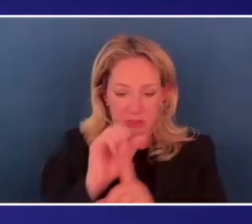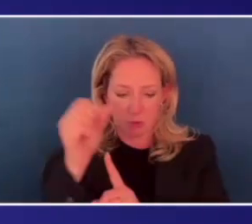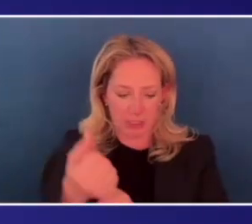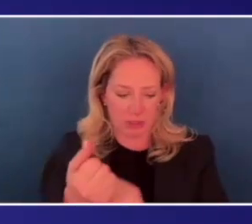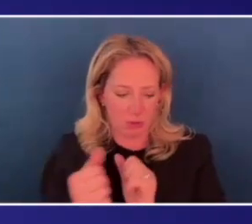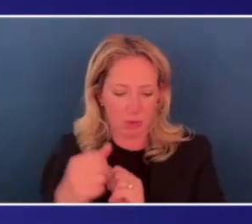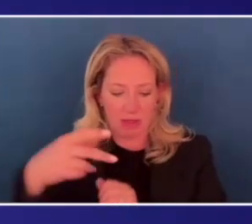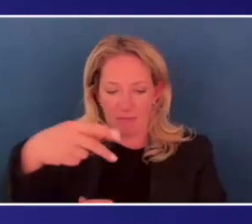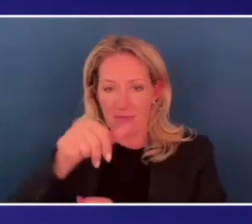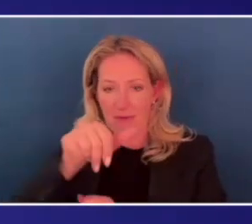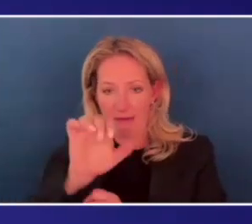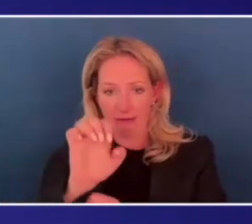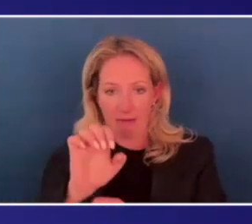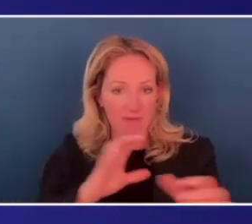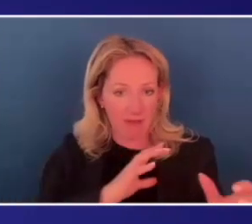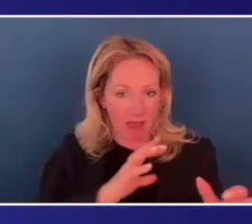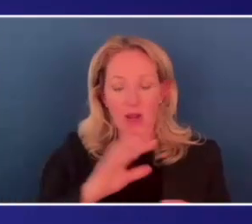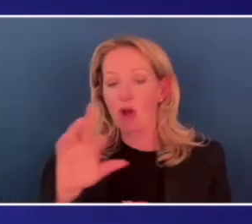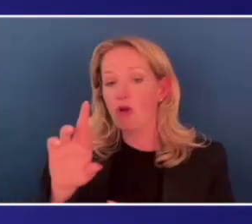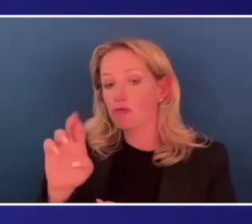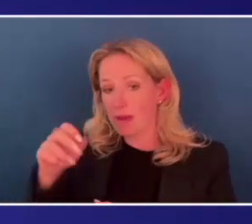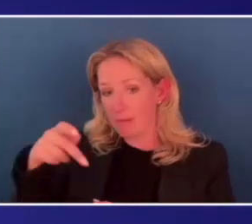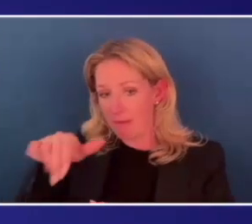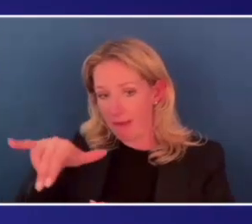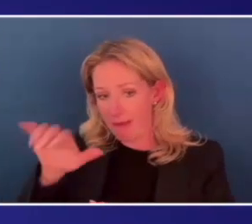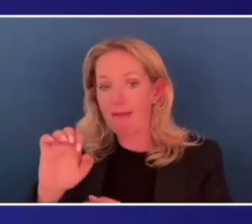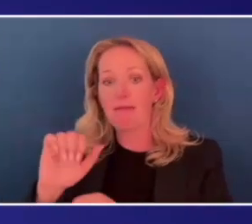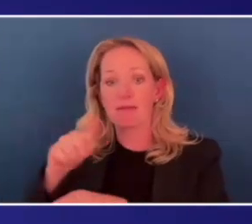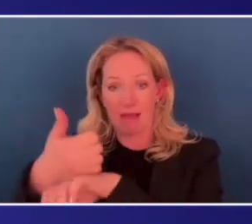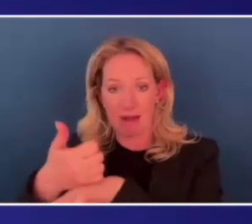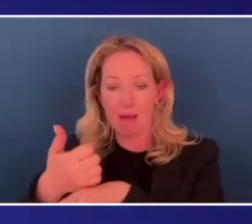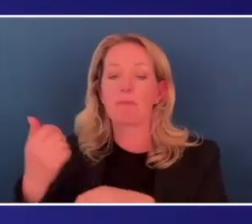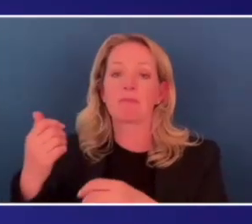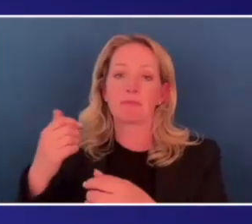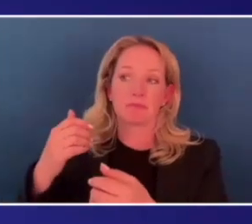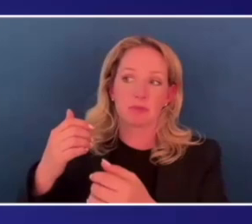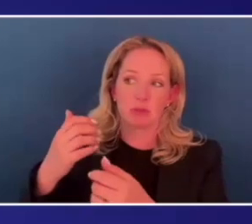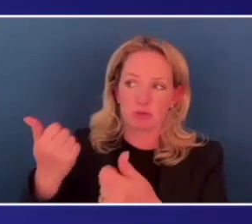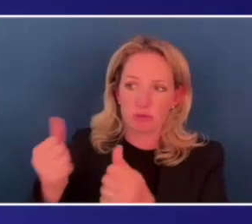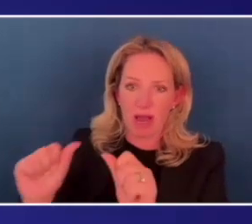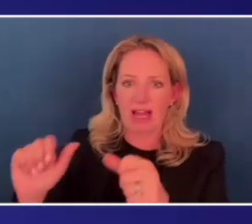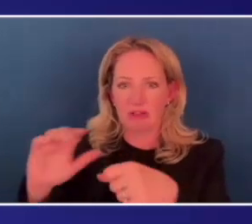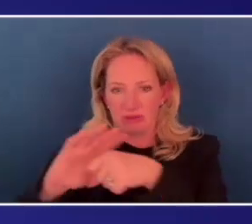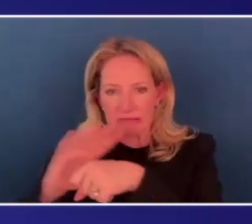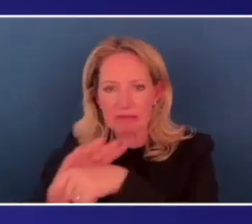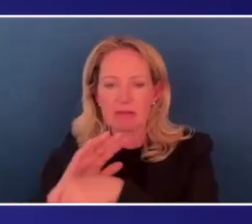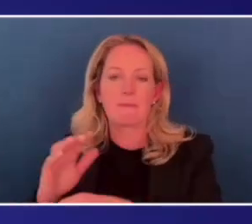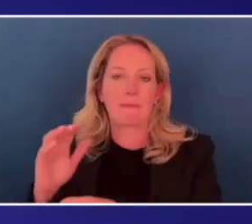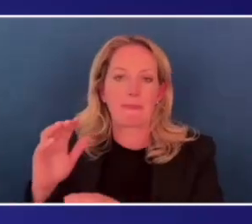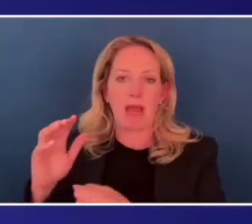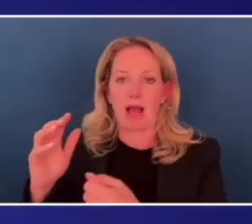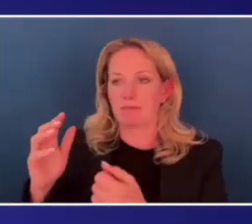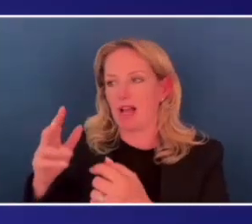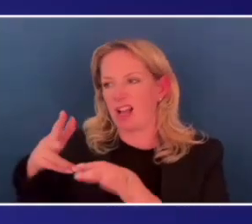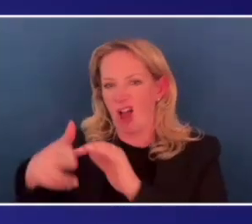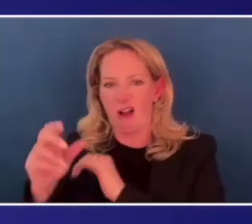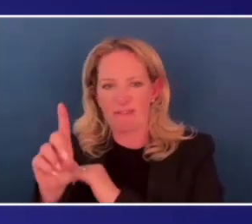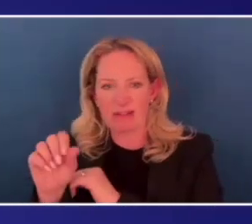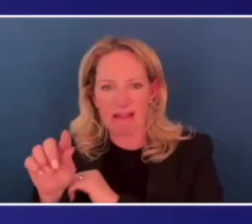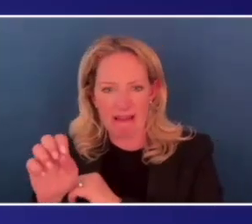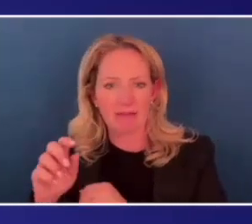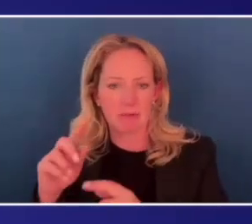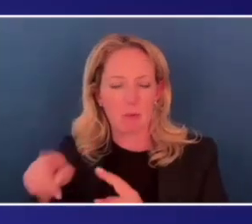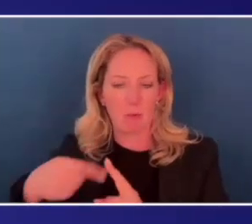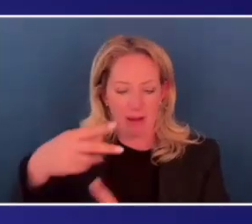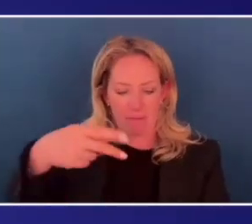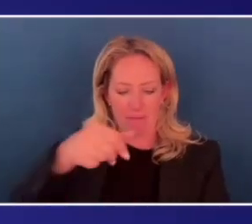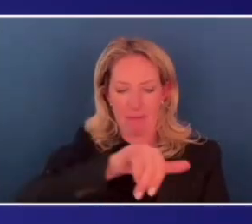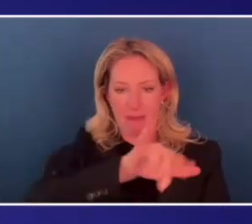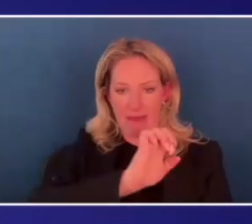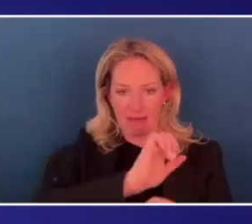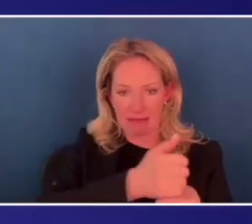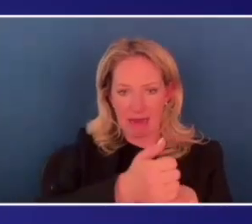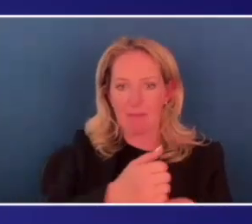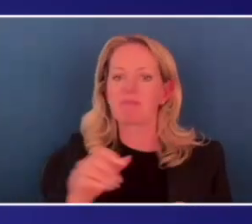Repay was created just the back fill in an arbitrary cutoff date that was created under pay and essentially had very similar terms, 90% of the terms were similar.